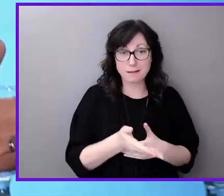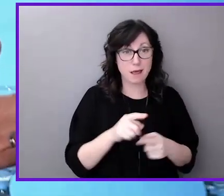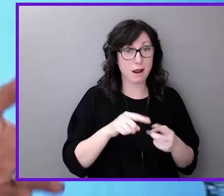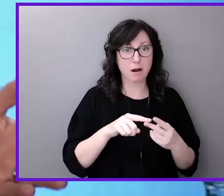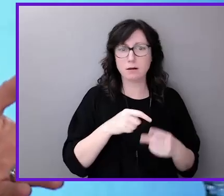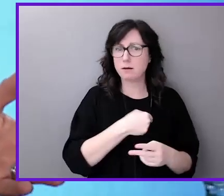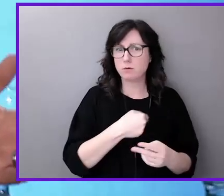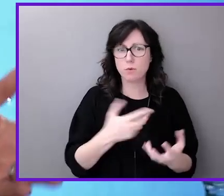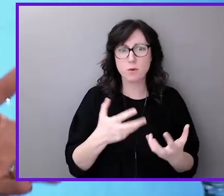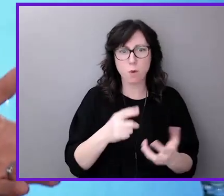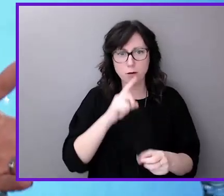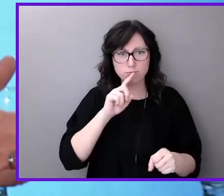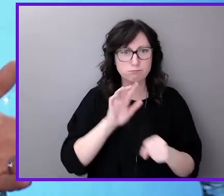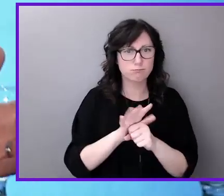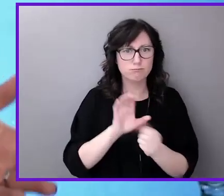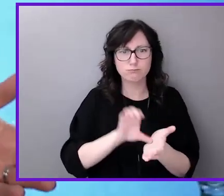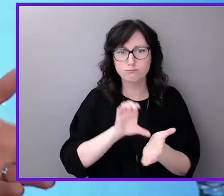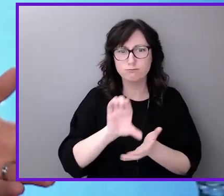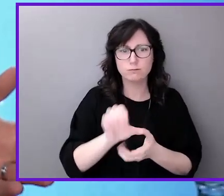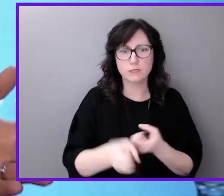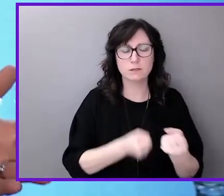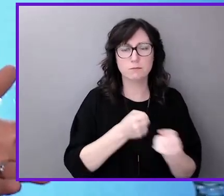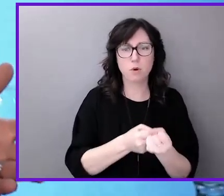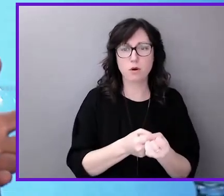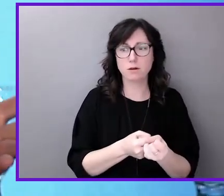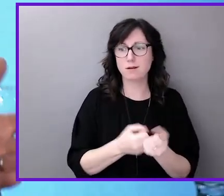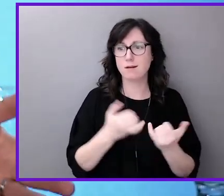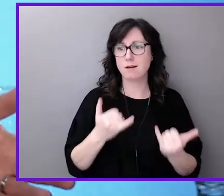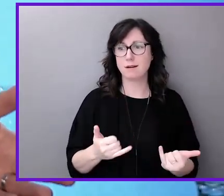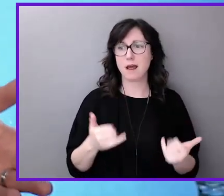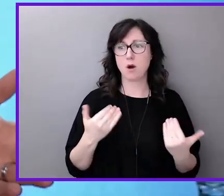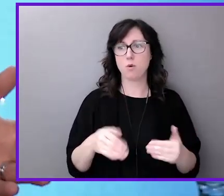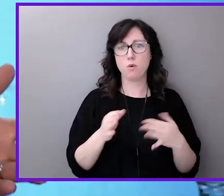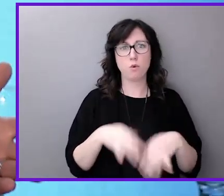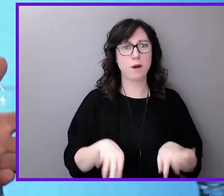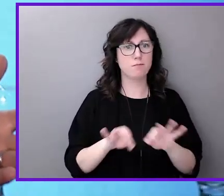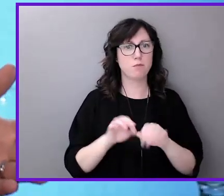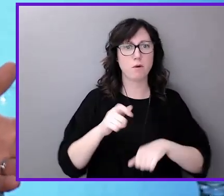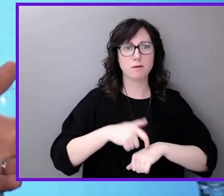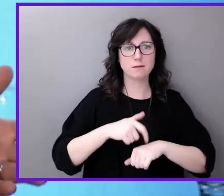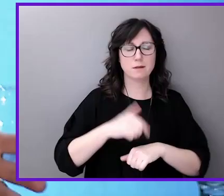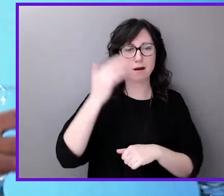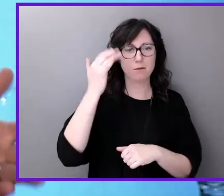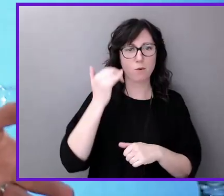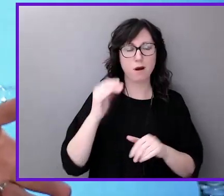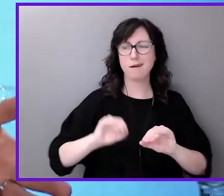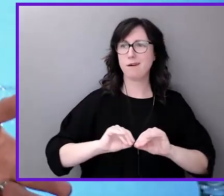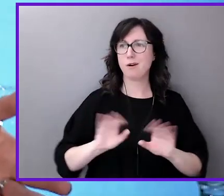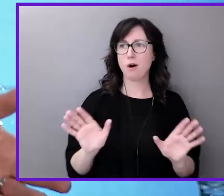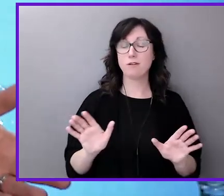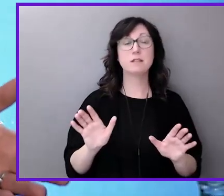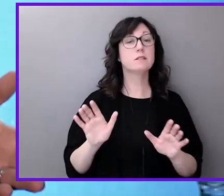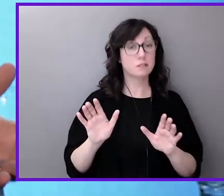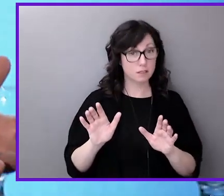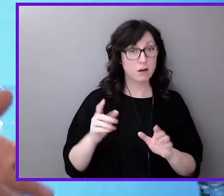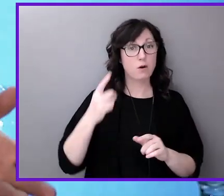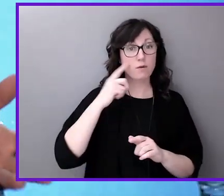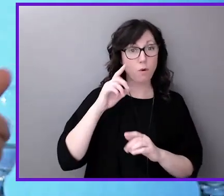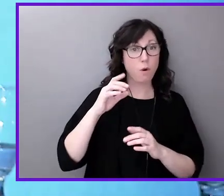And it’s a very important moment right now because it’s clear that what we need to do on the international stage cannot be